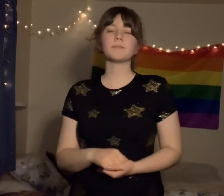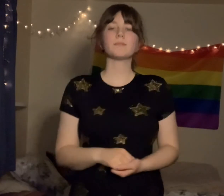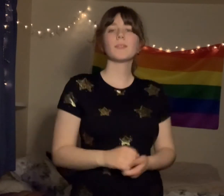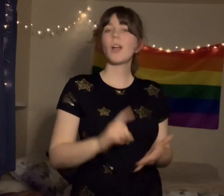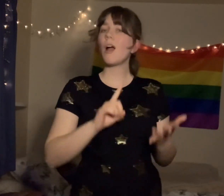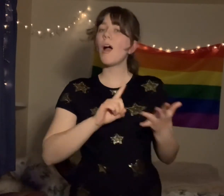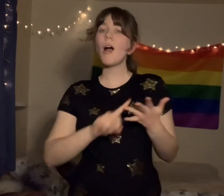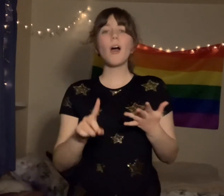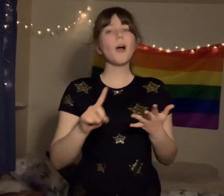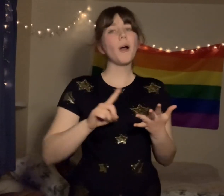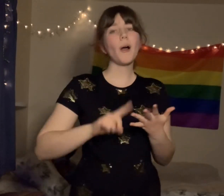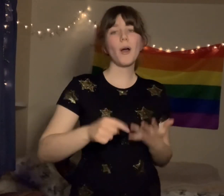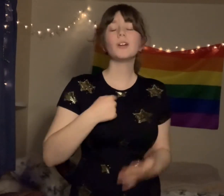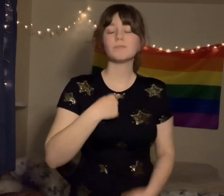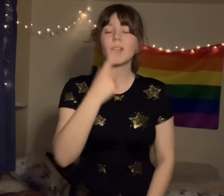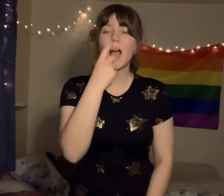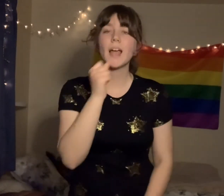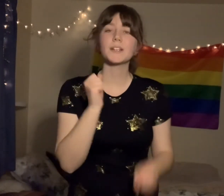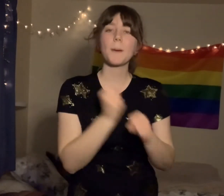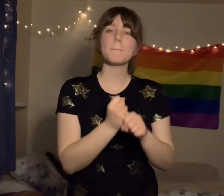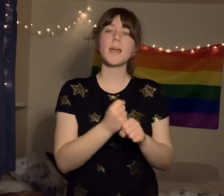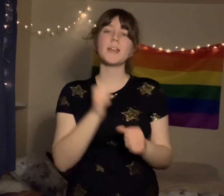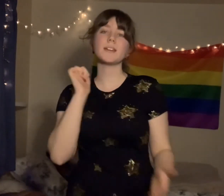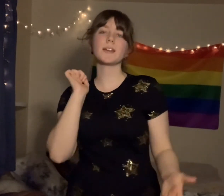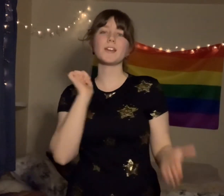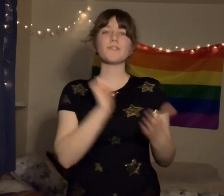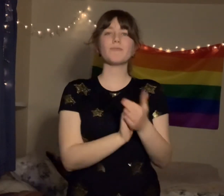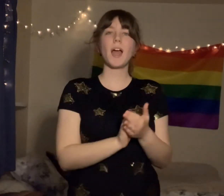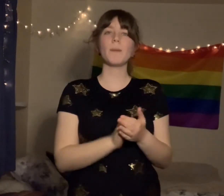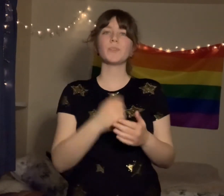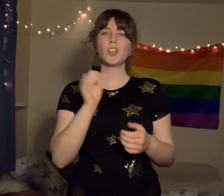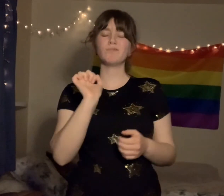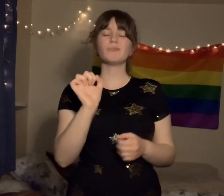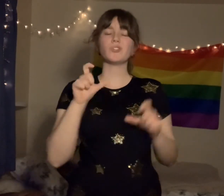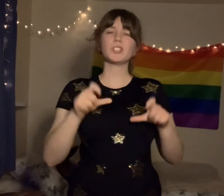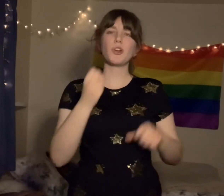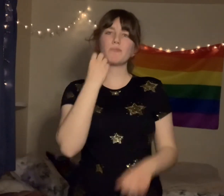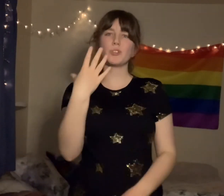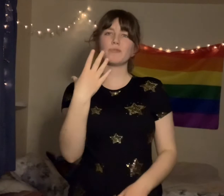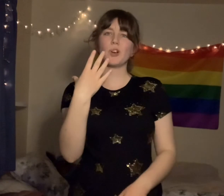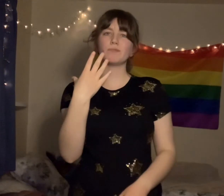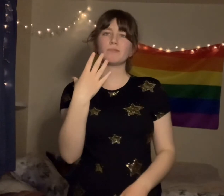Oh oh I can make it right You're still beautiful